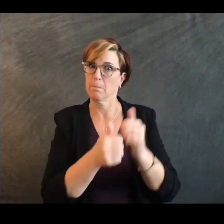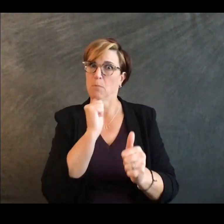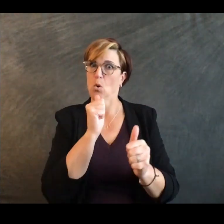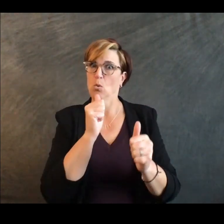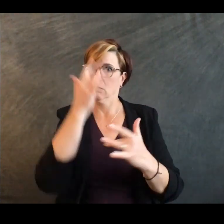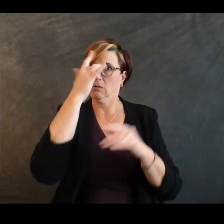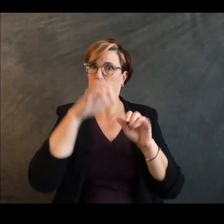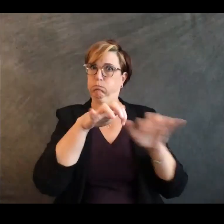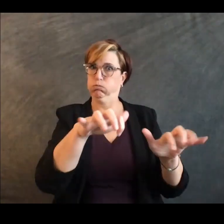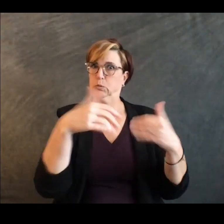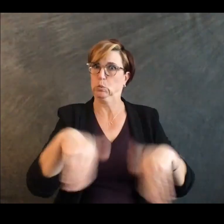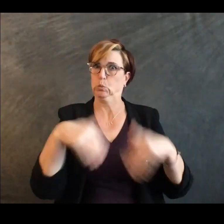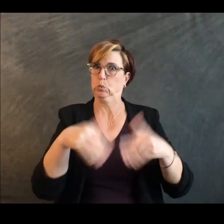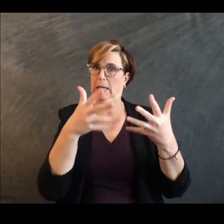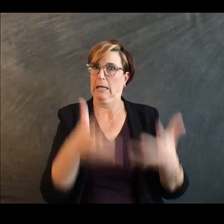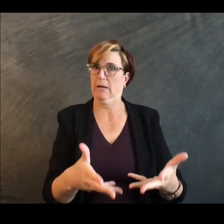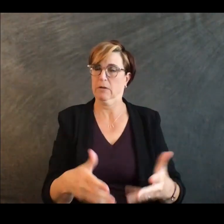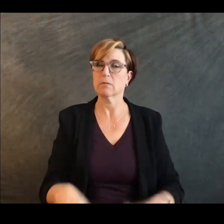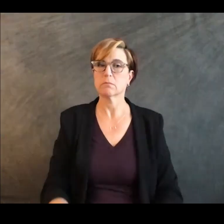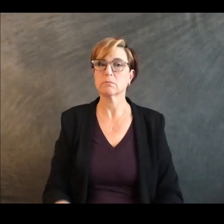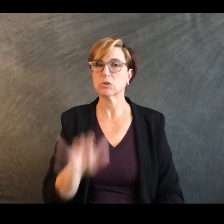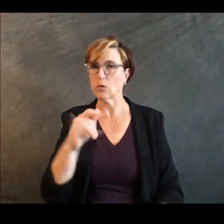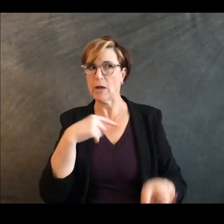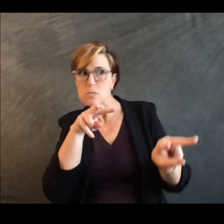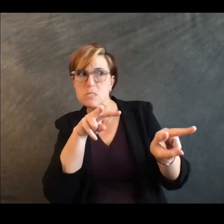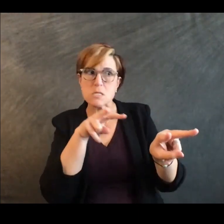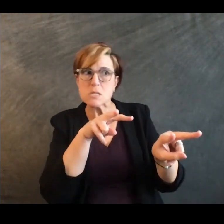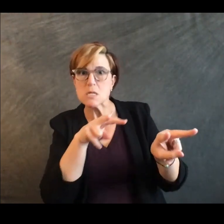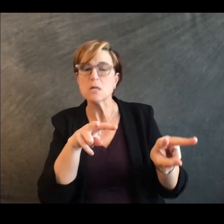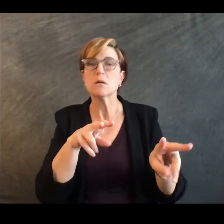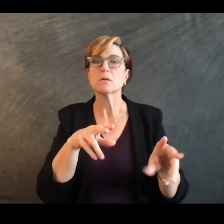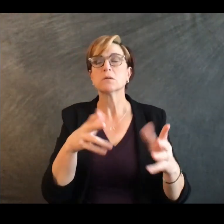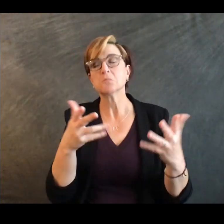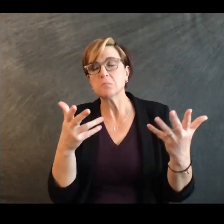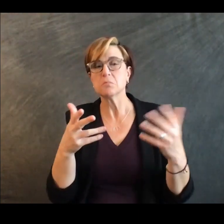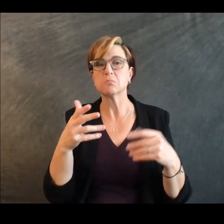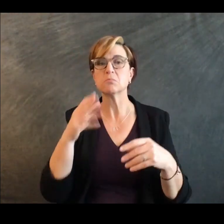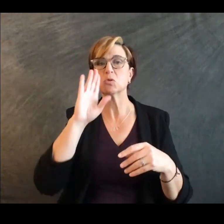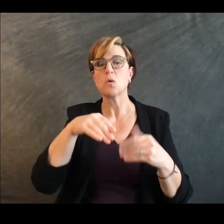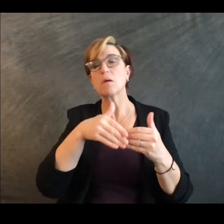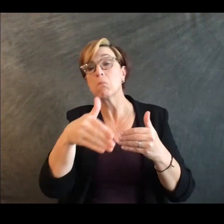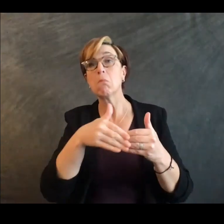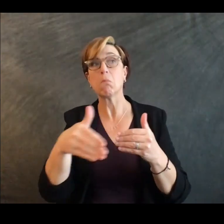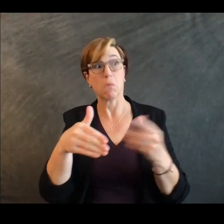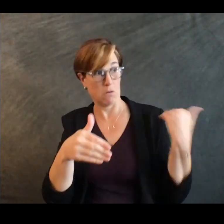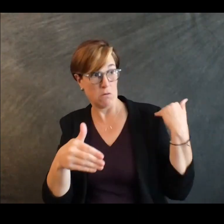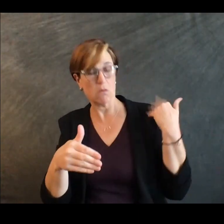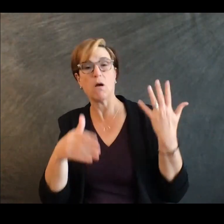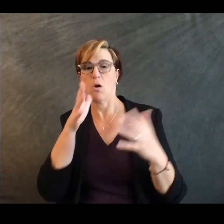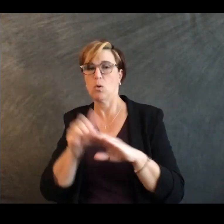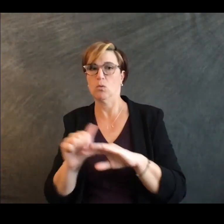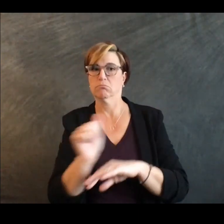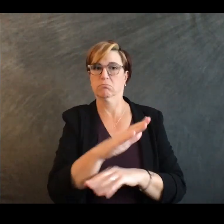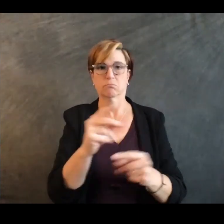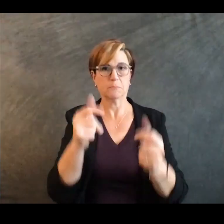and we'll see what happens but we'll know pretty much we'll have time and we'll be able to move it in addition to the eight thousand six hundred and